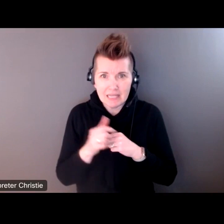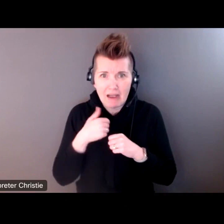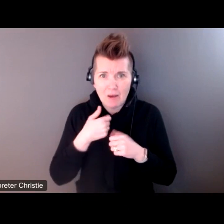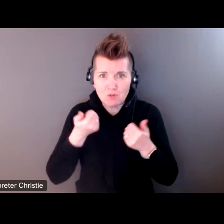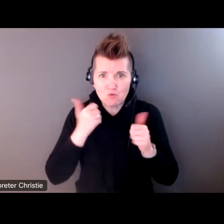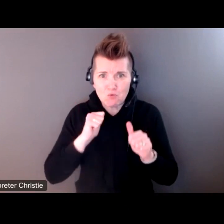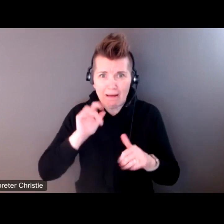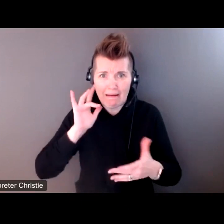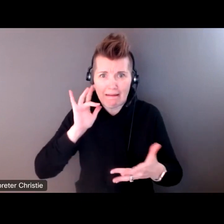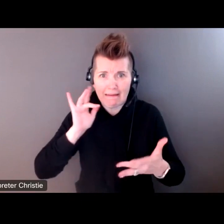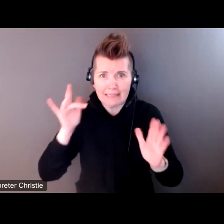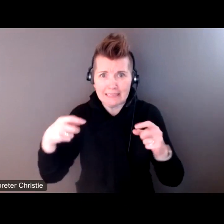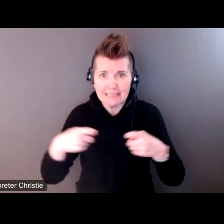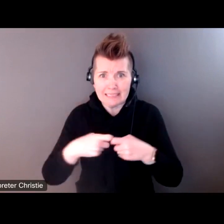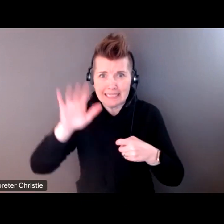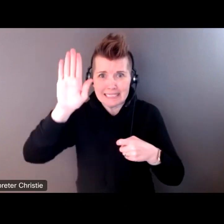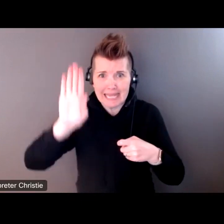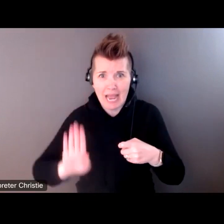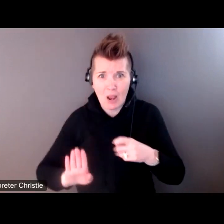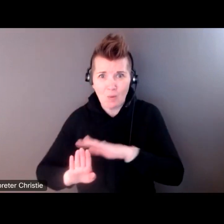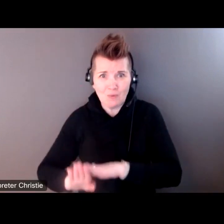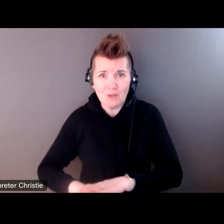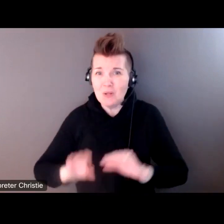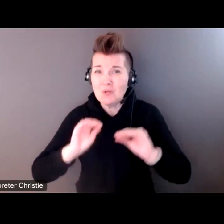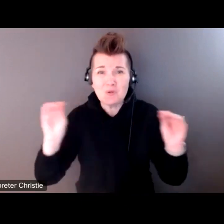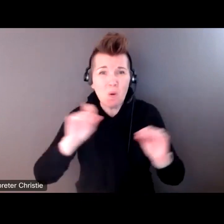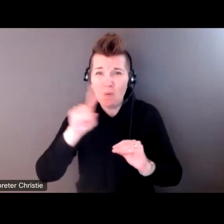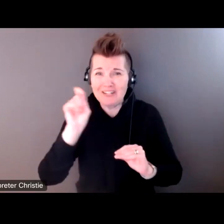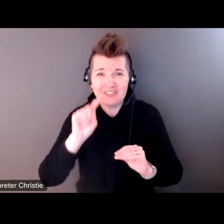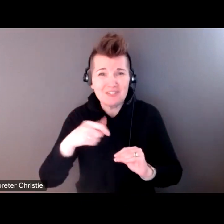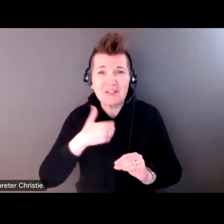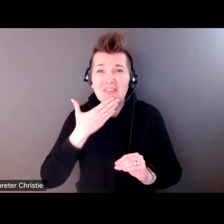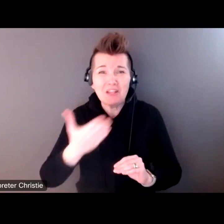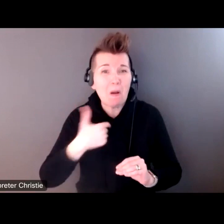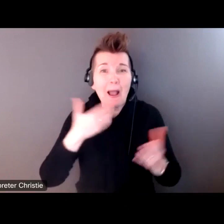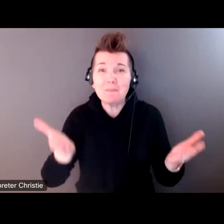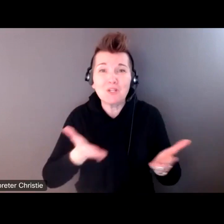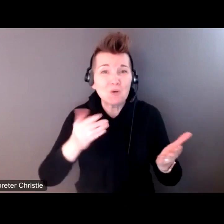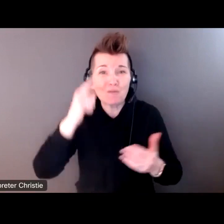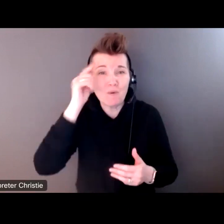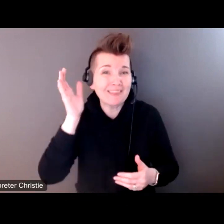So no question out there. Thank you so very much. I'm here just to listen. But appreciate.